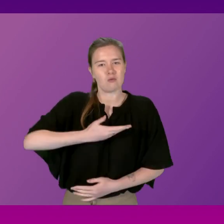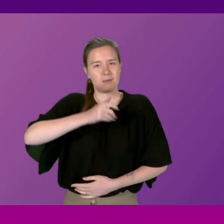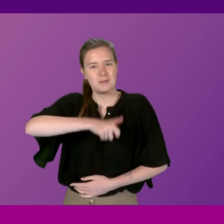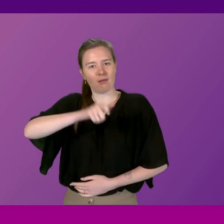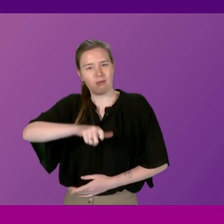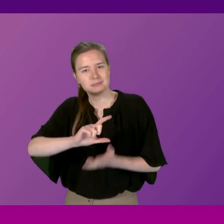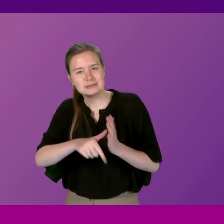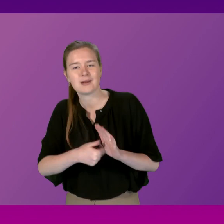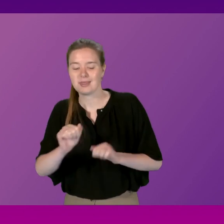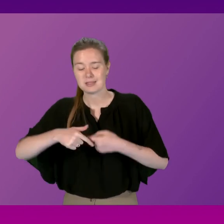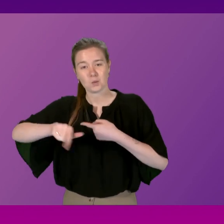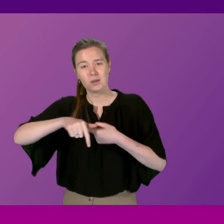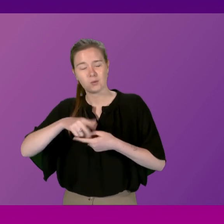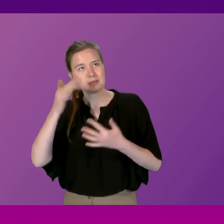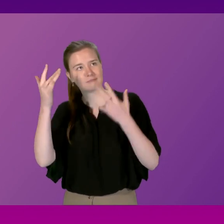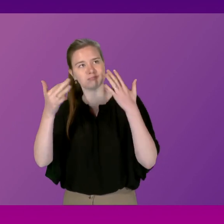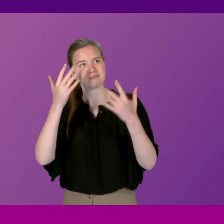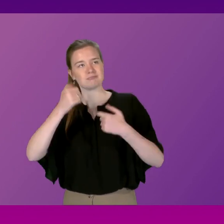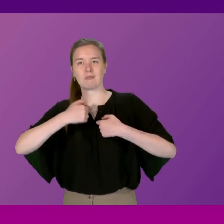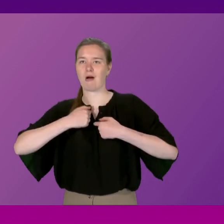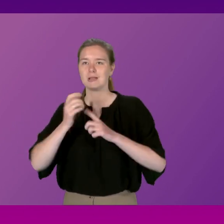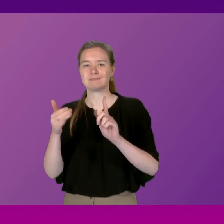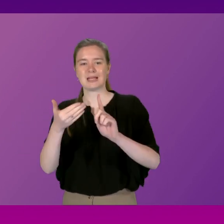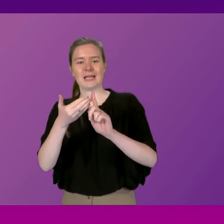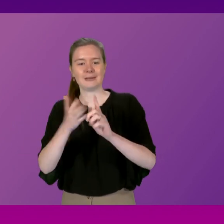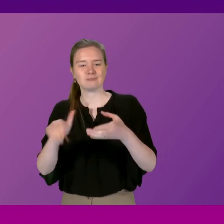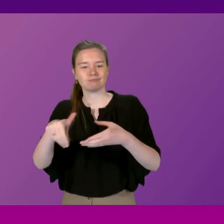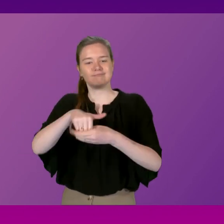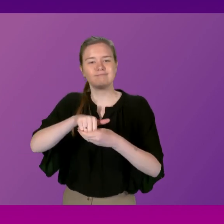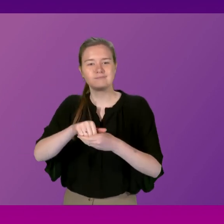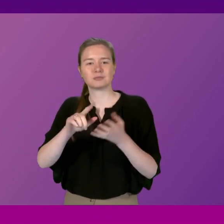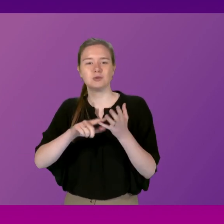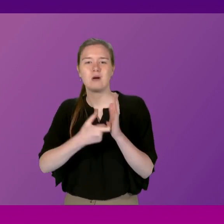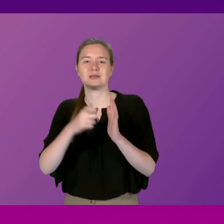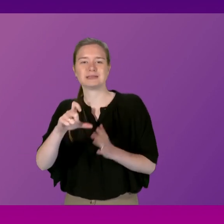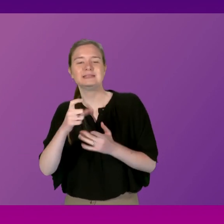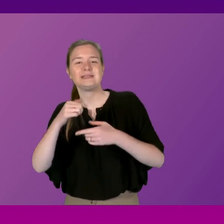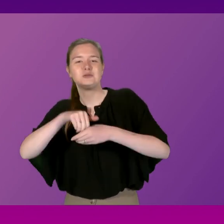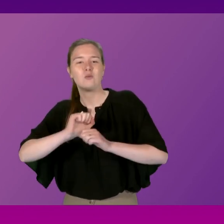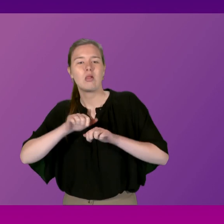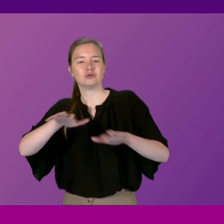Given that this is the week when we will reconsider our attempts to incorporate the United Nations Convention on the Rights of the Child into law, what steps will her Government take to